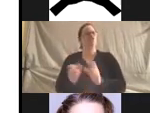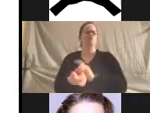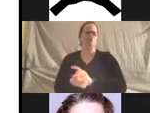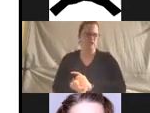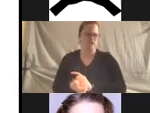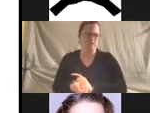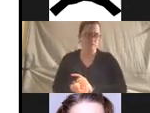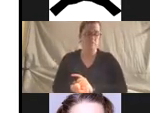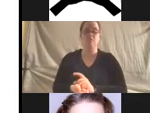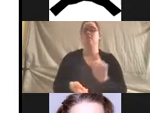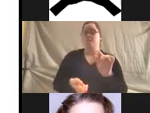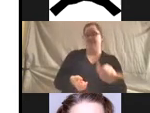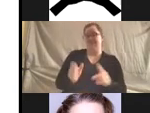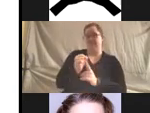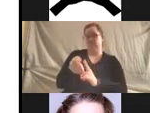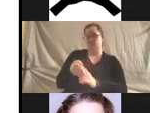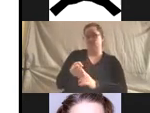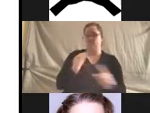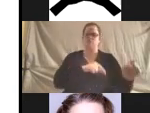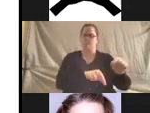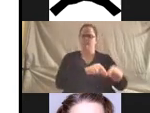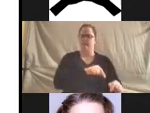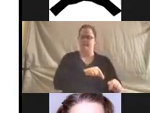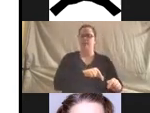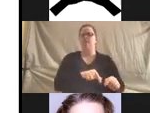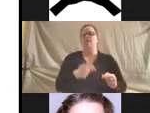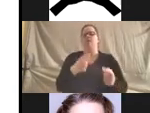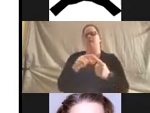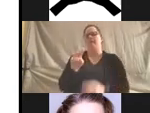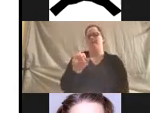And in this case, back to what I said about may or shall,